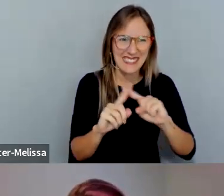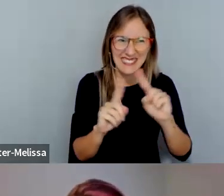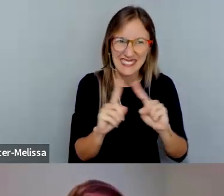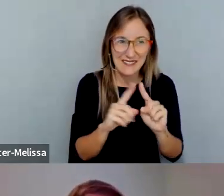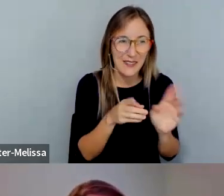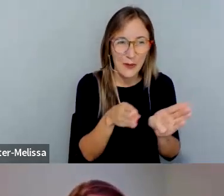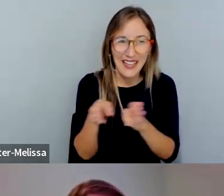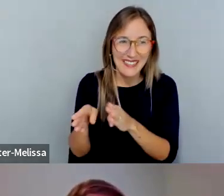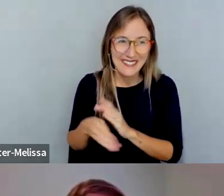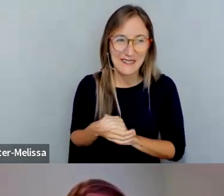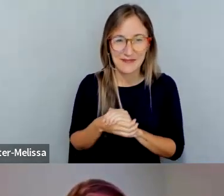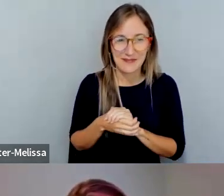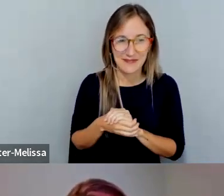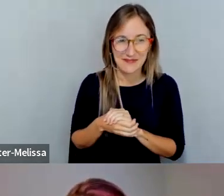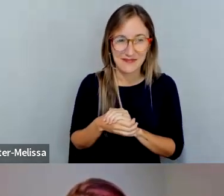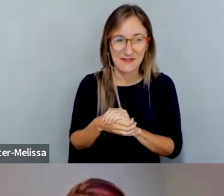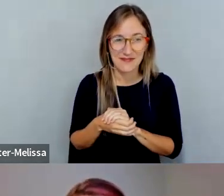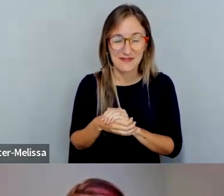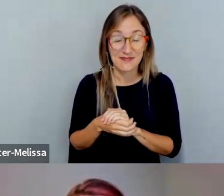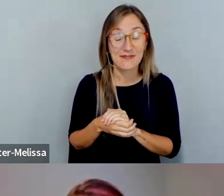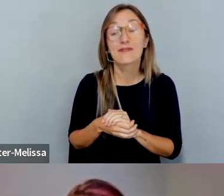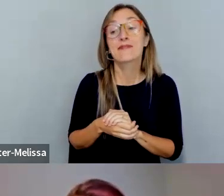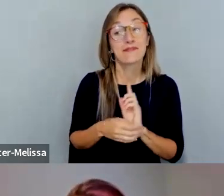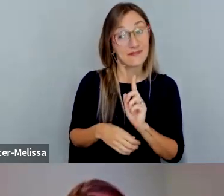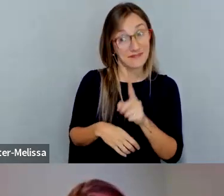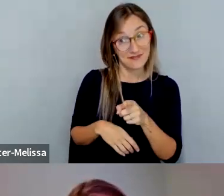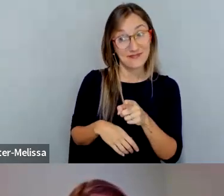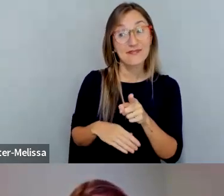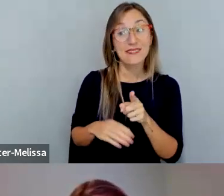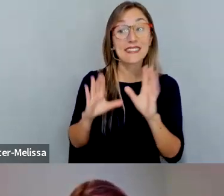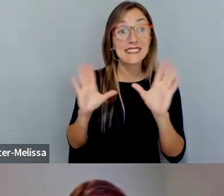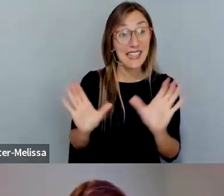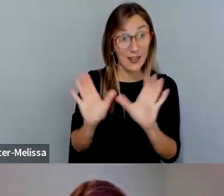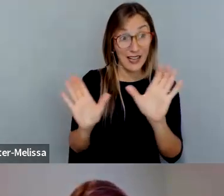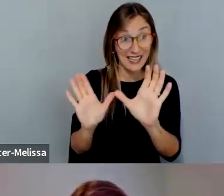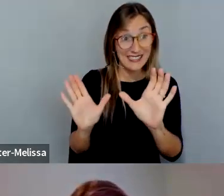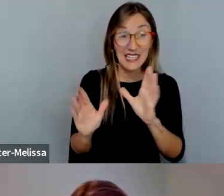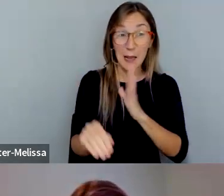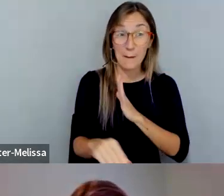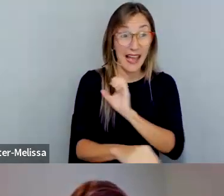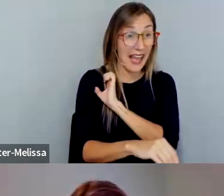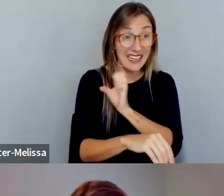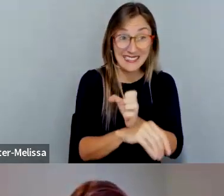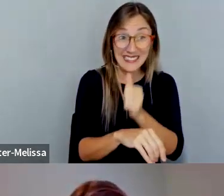fall. I like Halloween and decorating because I can go a lot of ways with